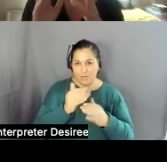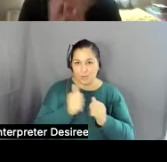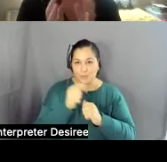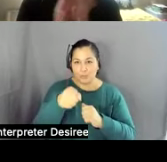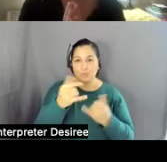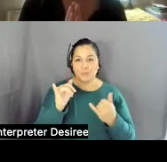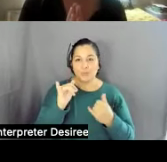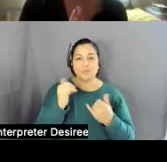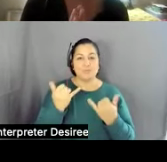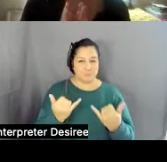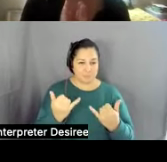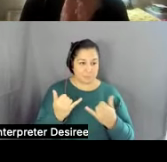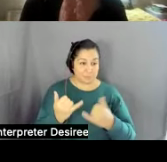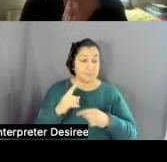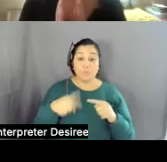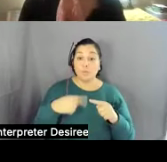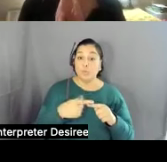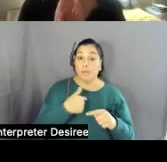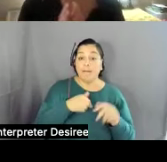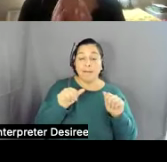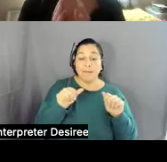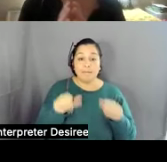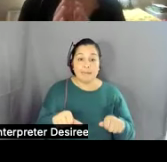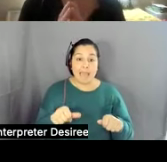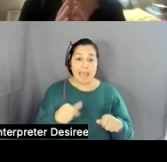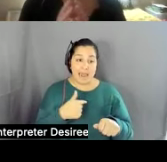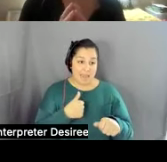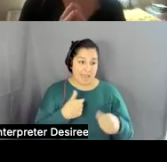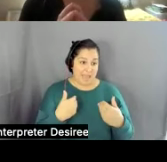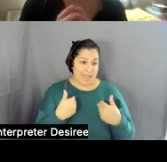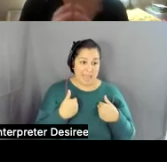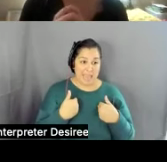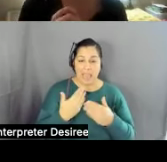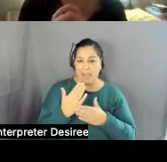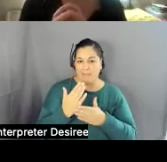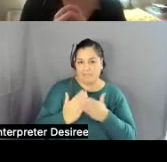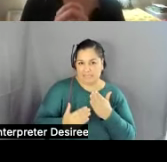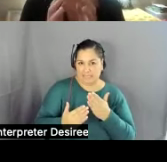Whenever possible, I have a few underlying parameters when I'm sharing the work.